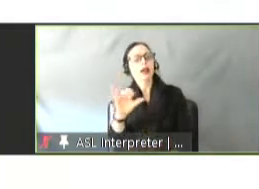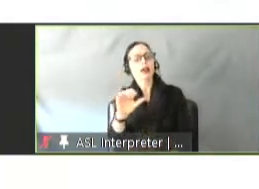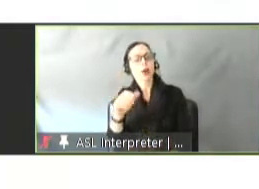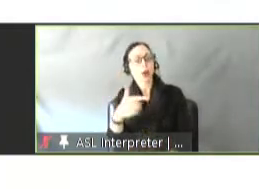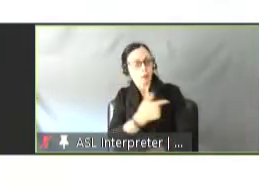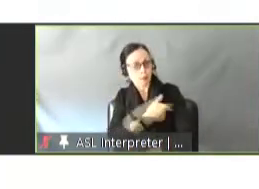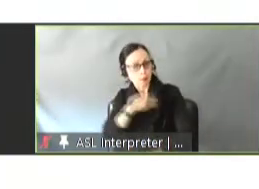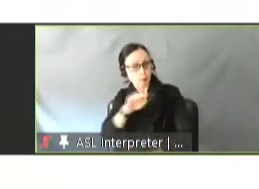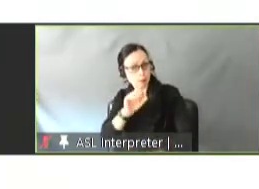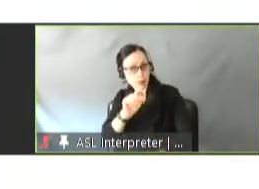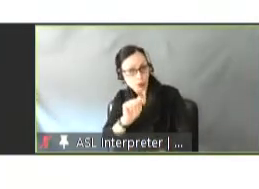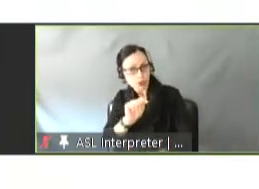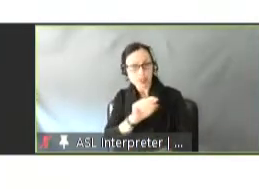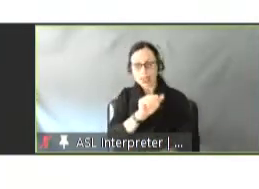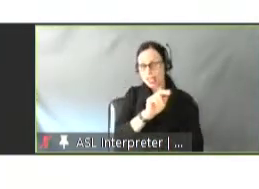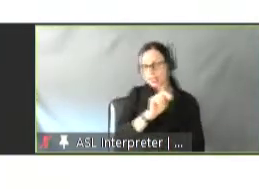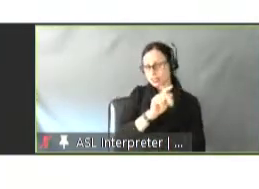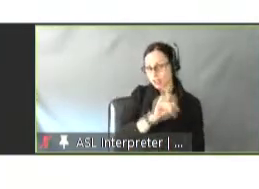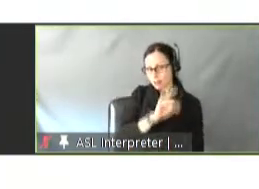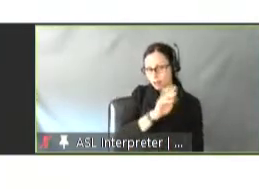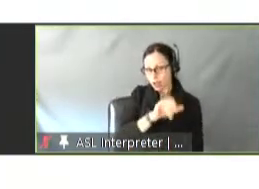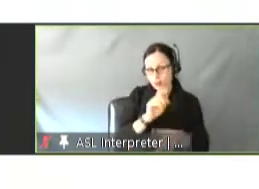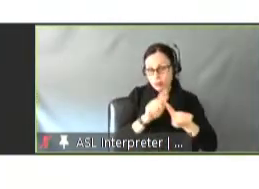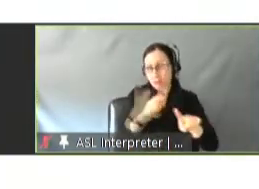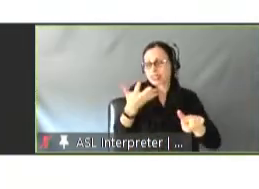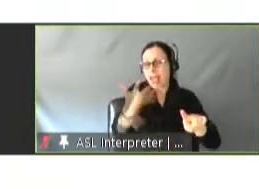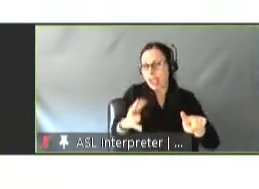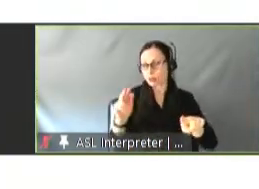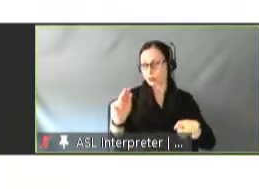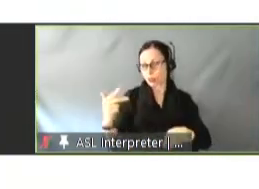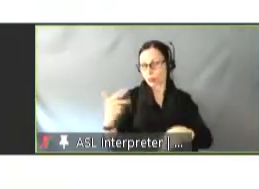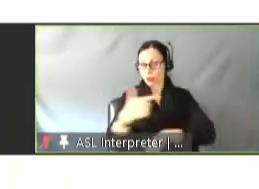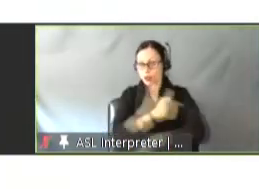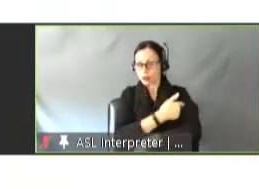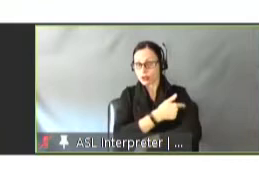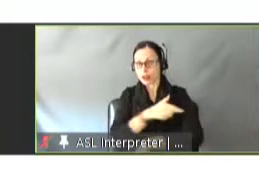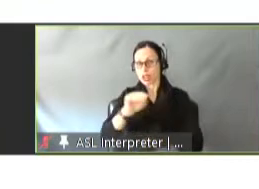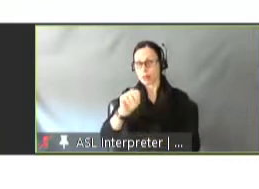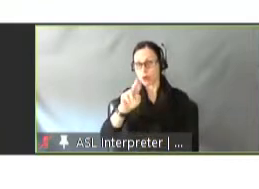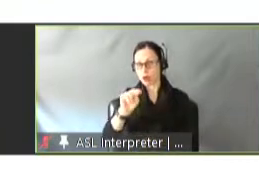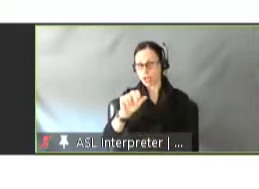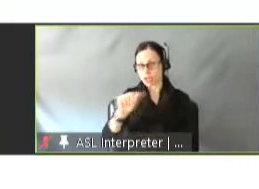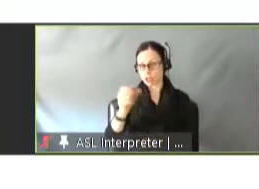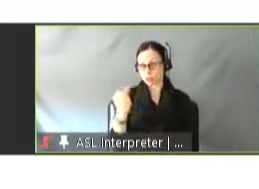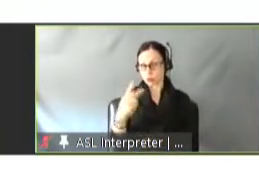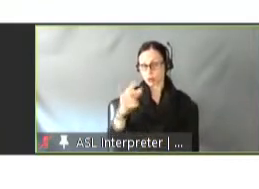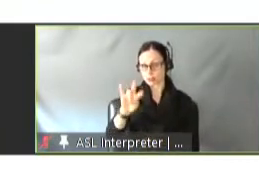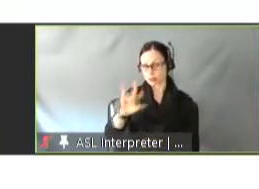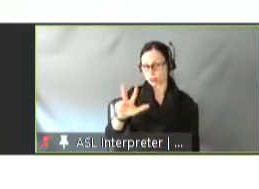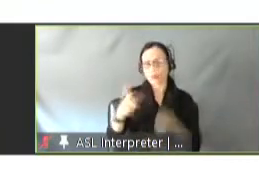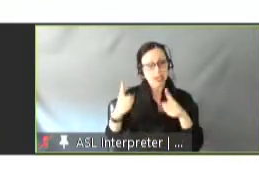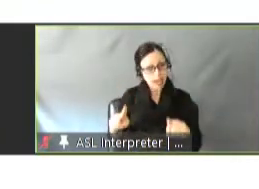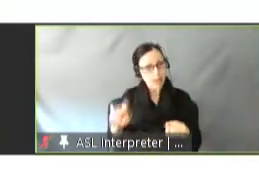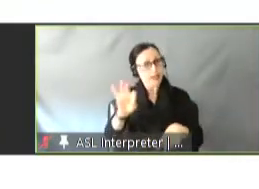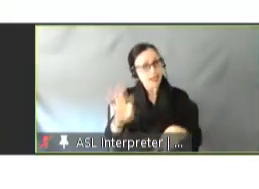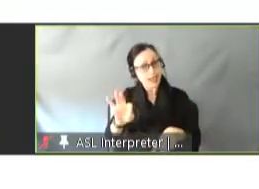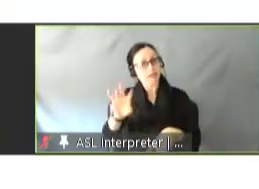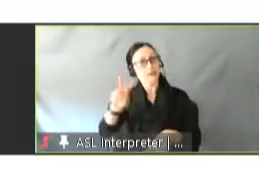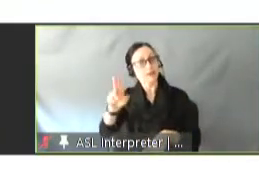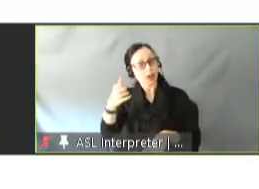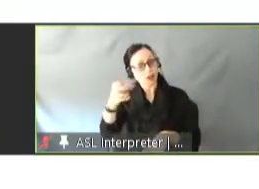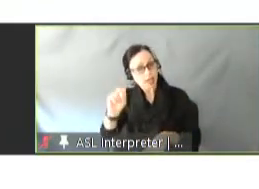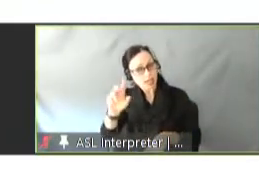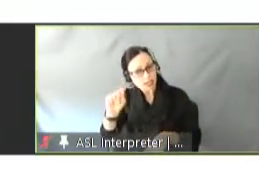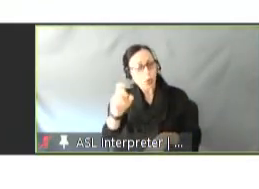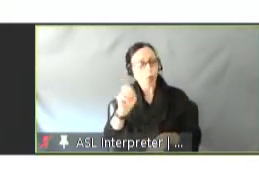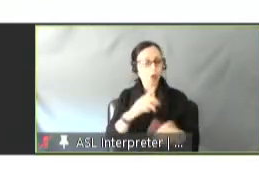following the third dose of mRNA-1273 can happen with either a variant or original mRNA-1273